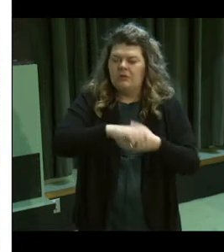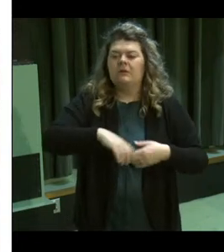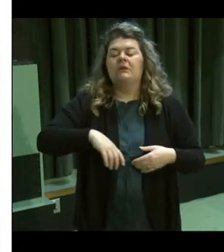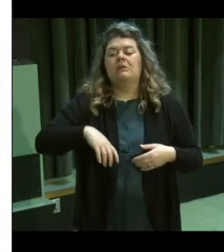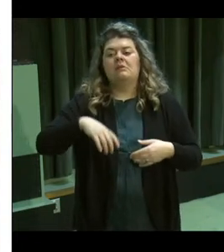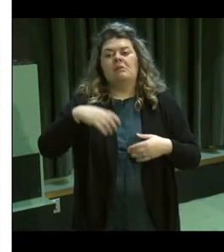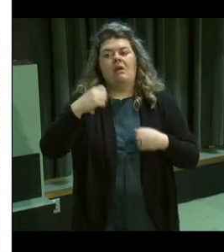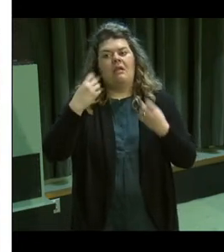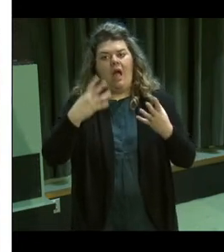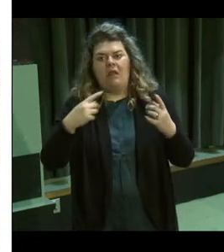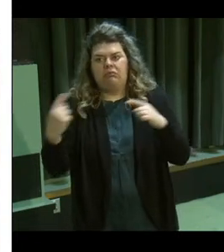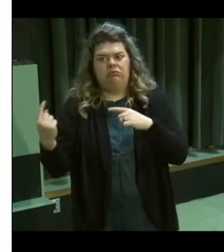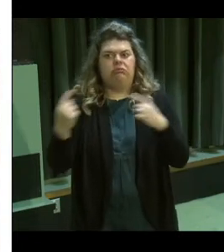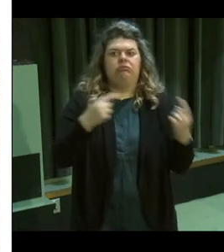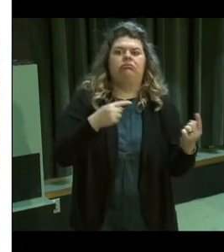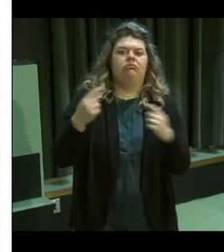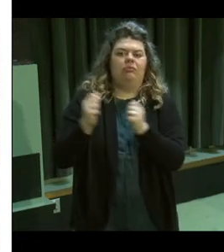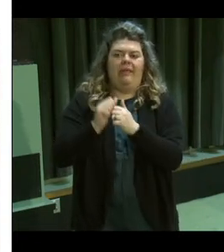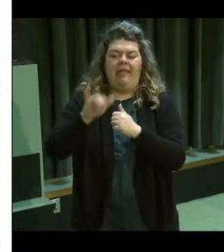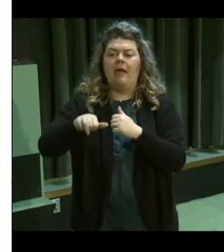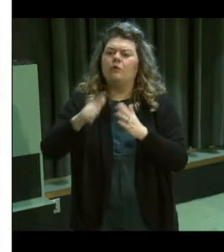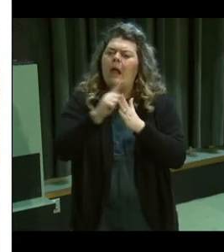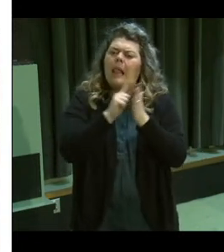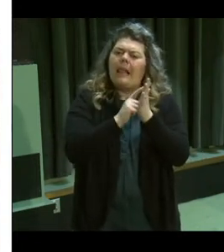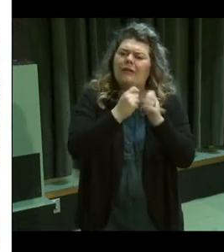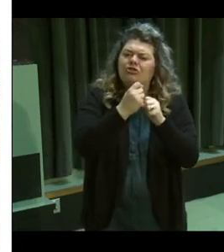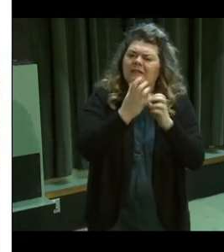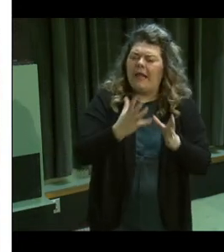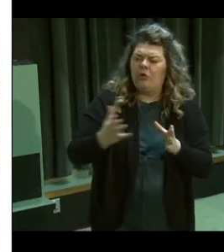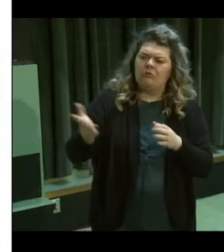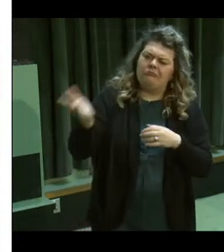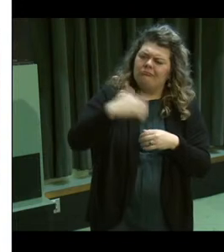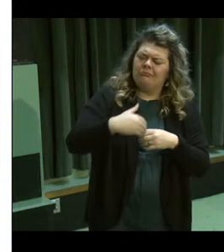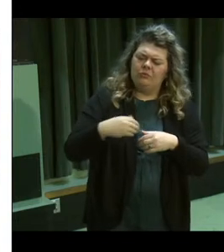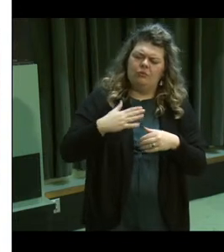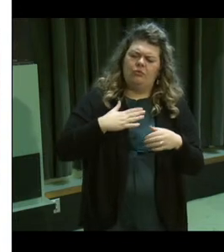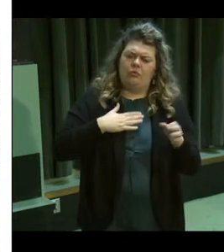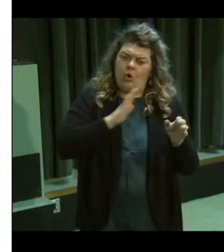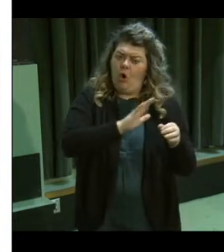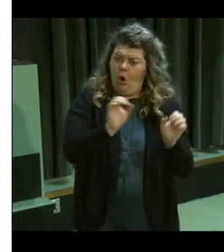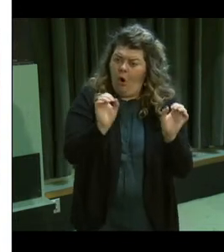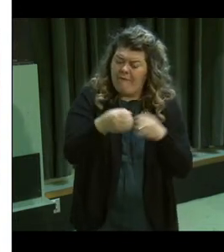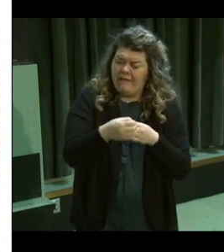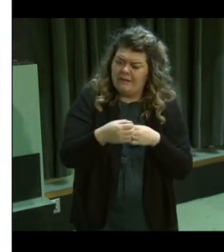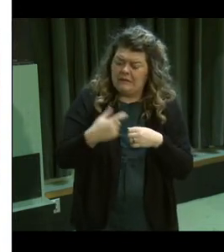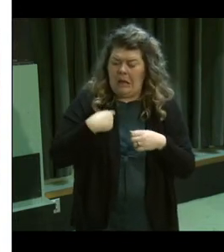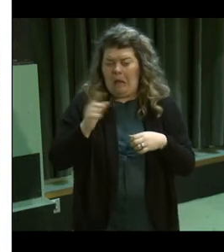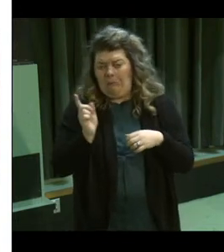all this controversy about it. And so a legislator called me